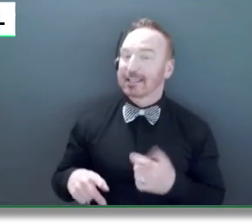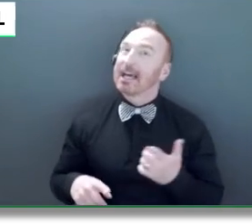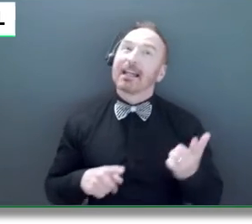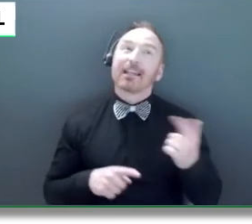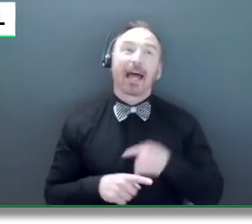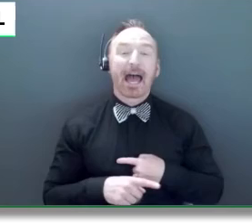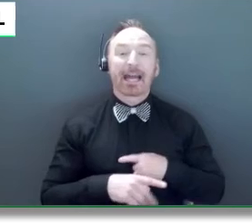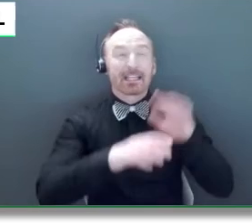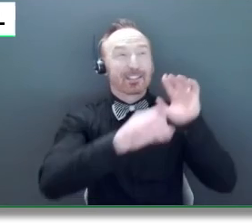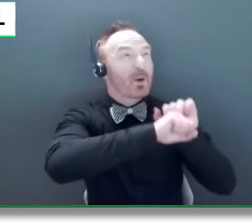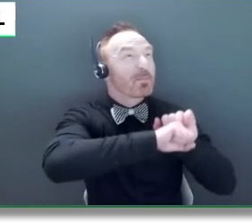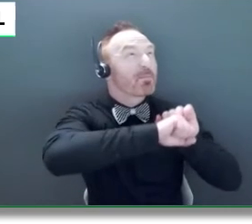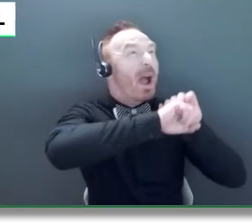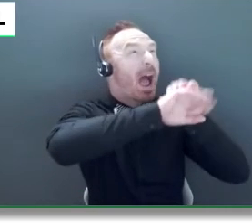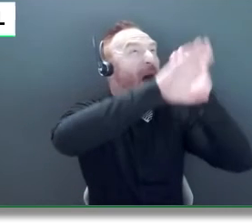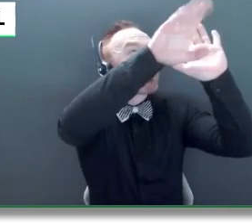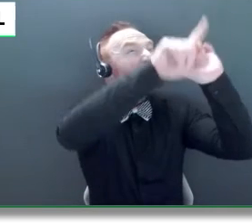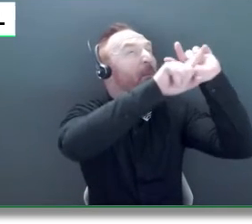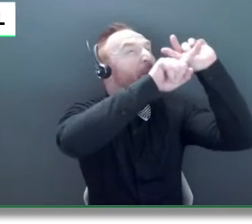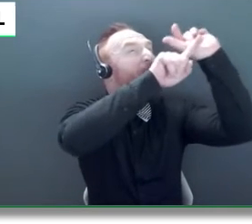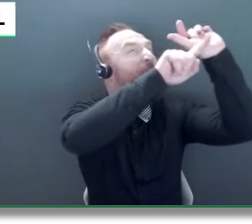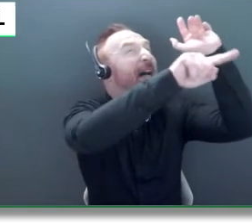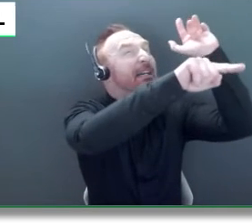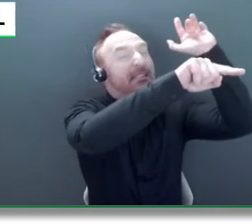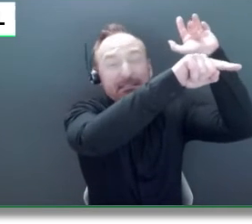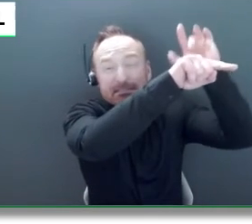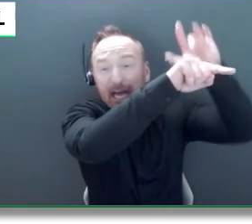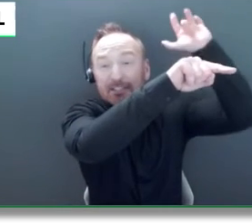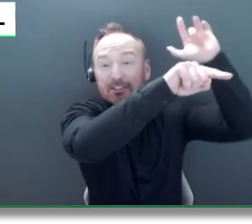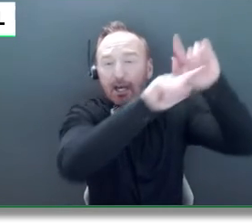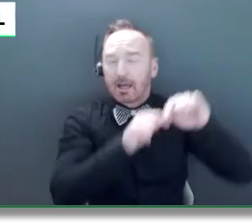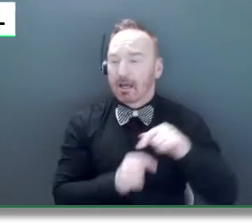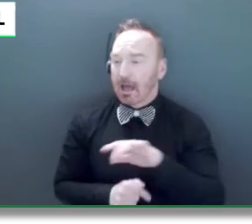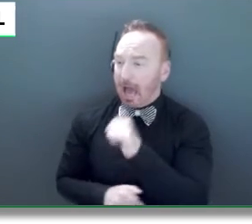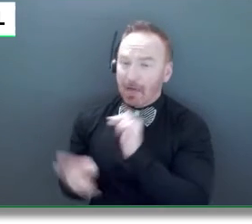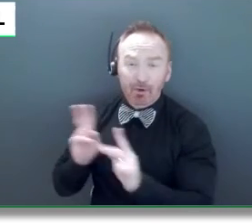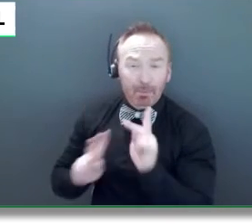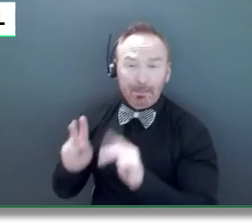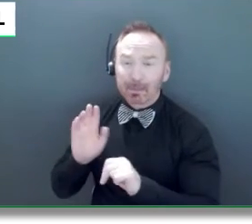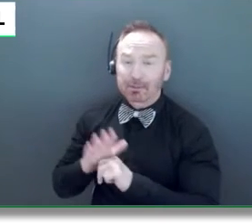beach. So doing the iconic experiences and talking to the the Indigenous people